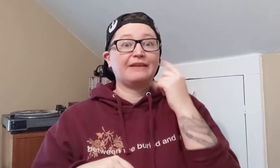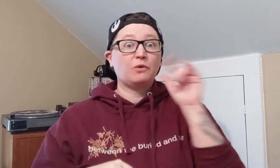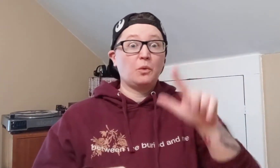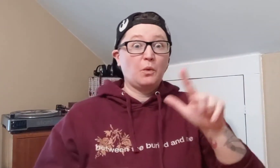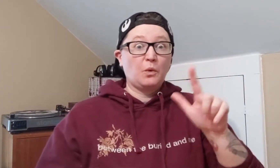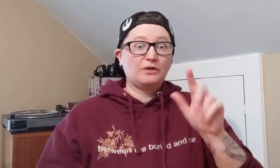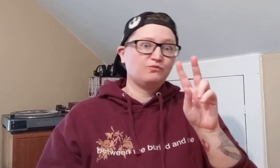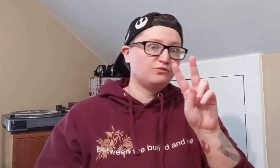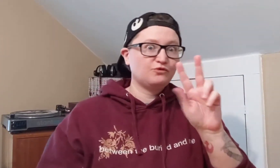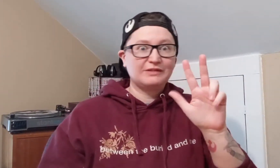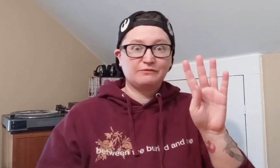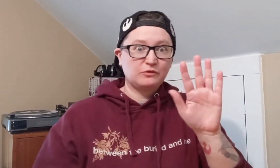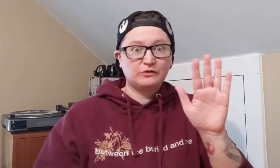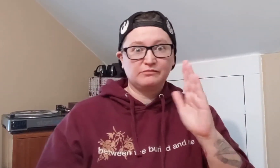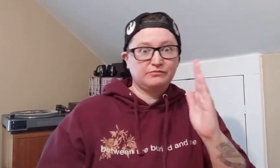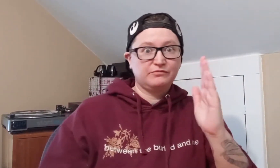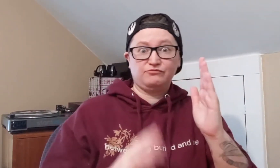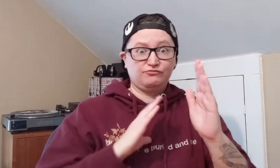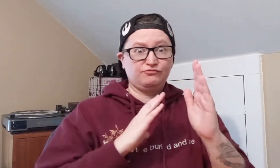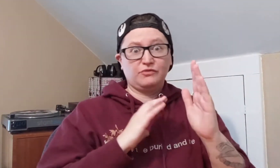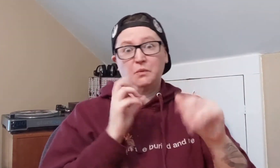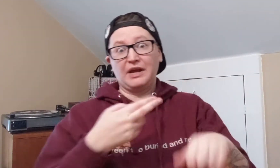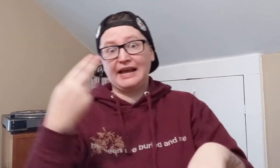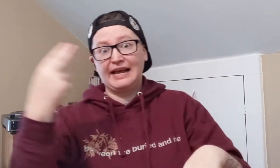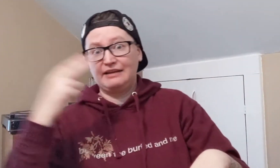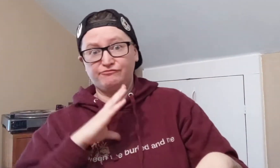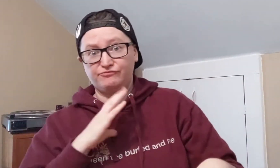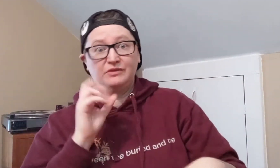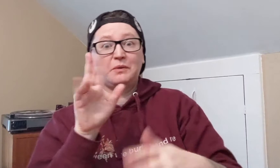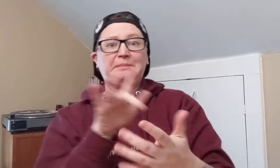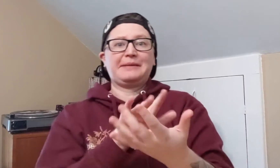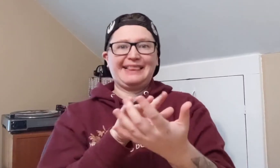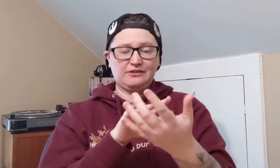pick a number in there if it's on the lower end two three four that's fine or on the higher end